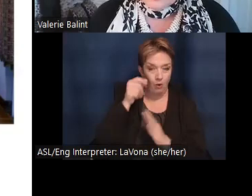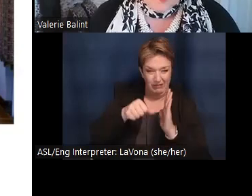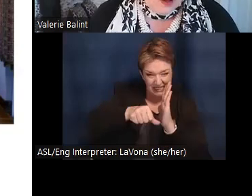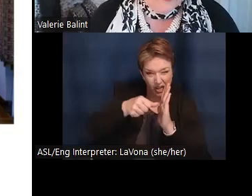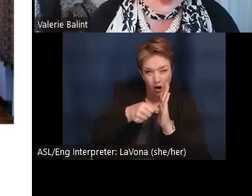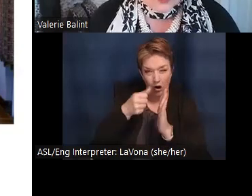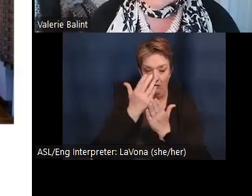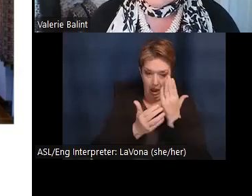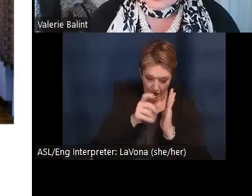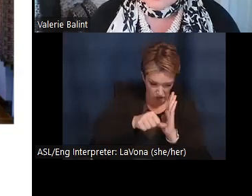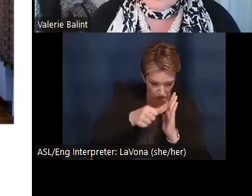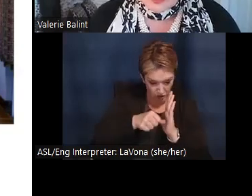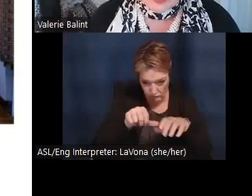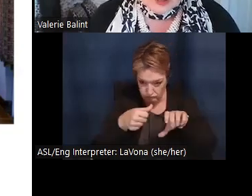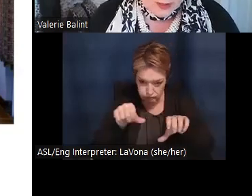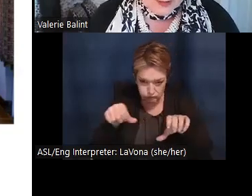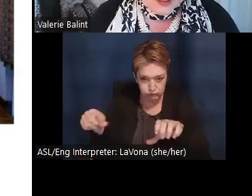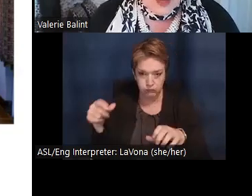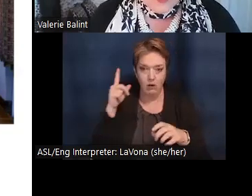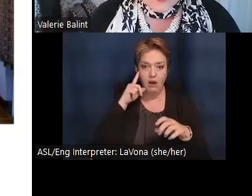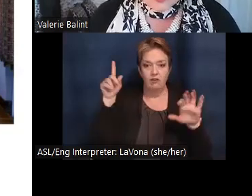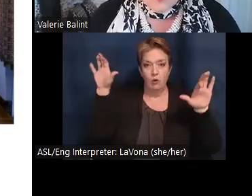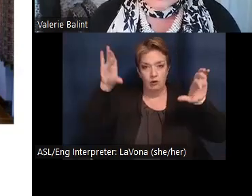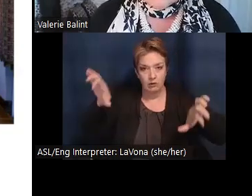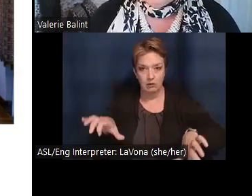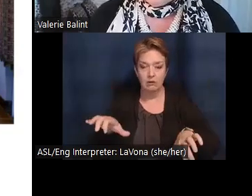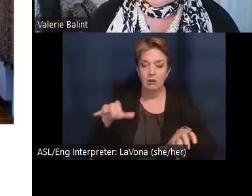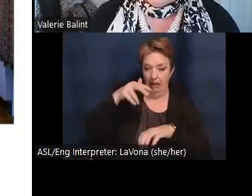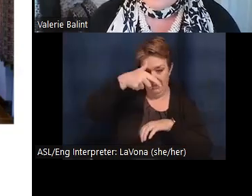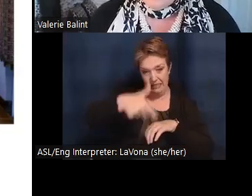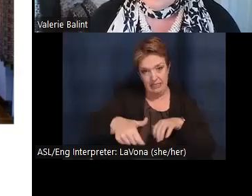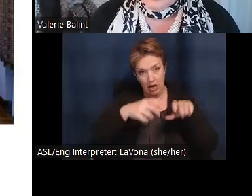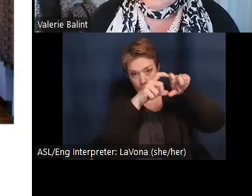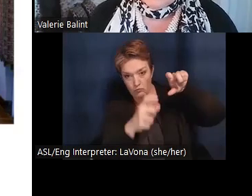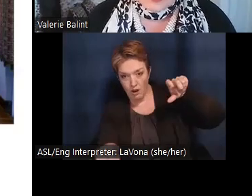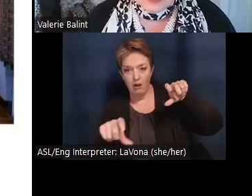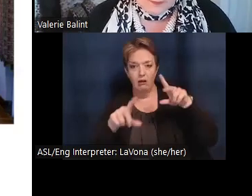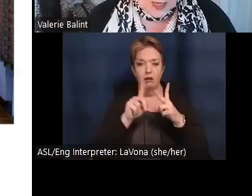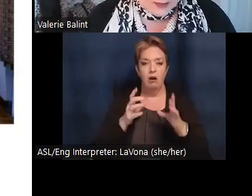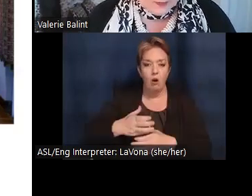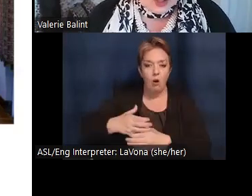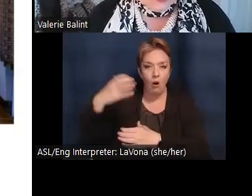all featuring traditional Russian designs– as you walk through rooms now hung with museum exhibitions.